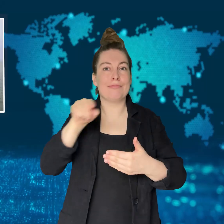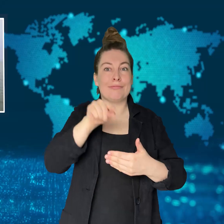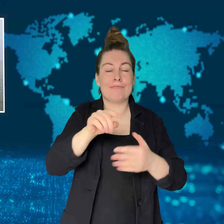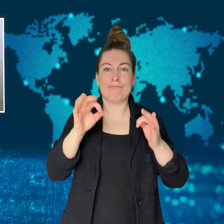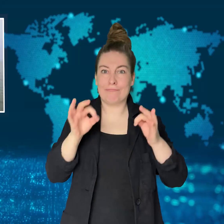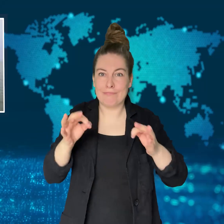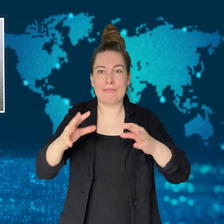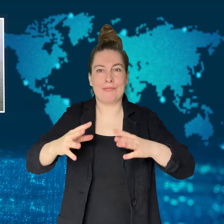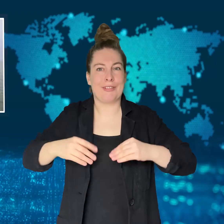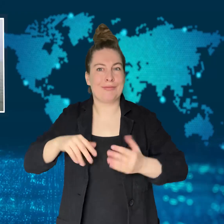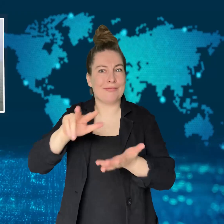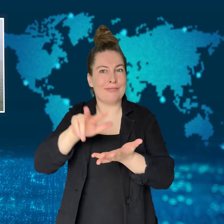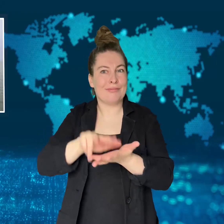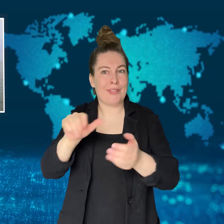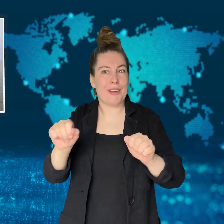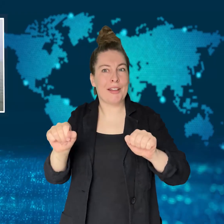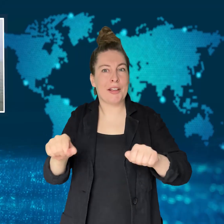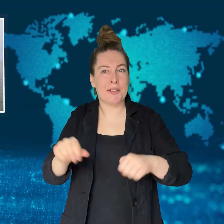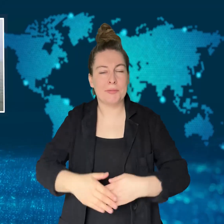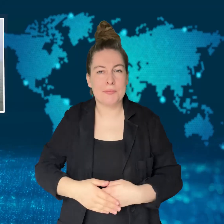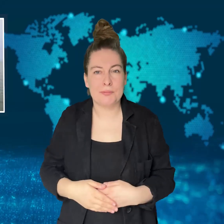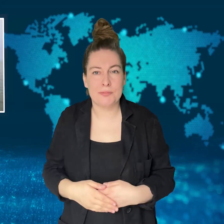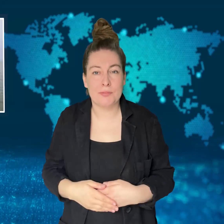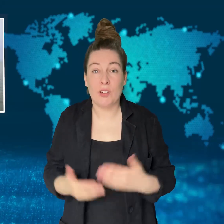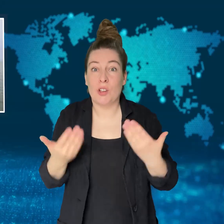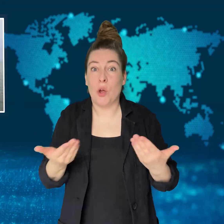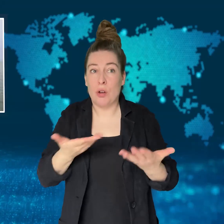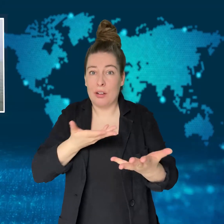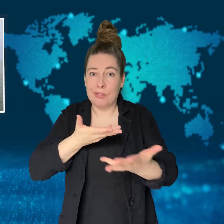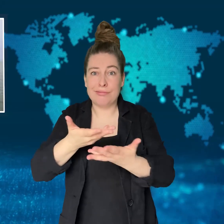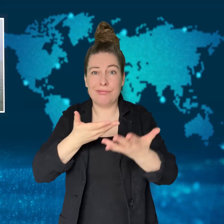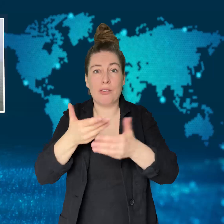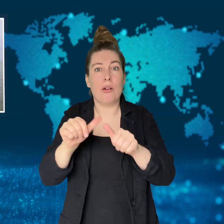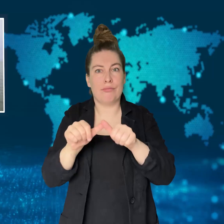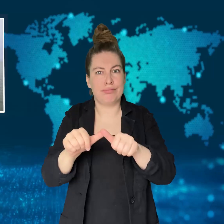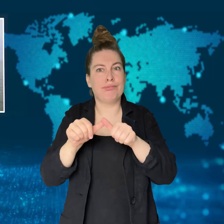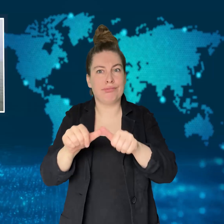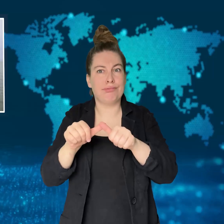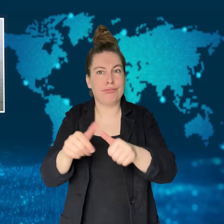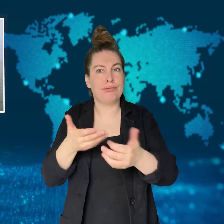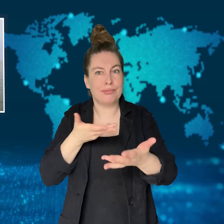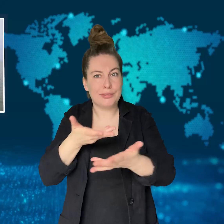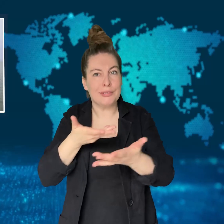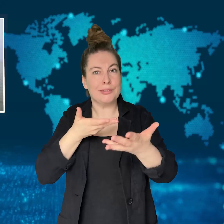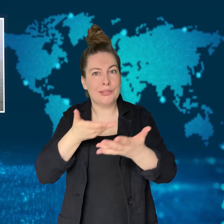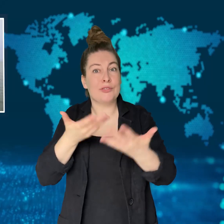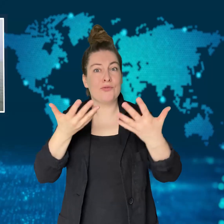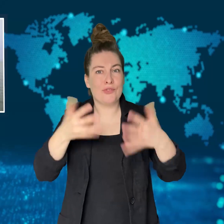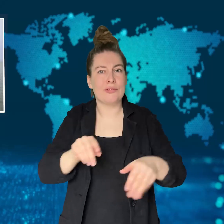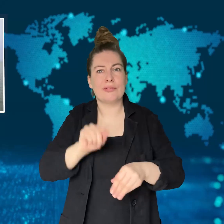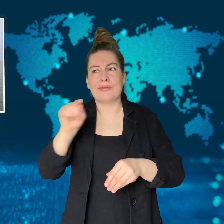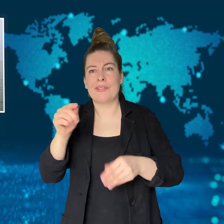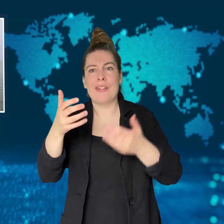are safe in transit. Territorial lines are being considered.